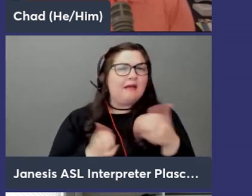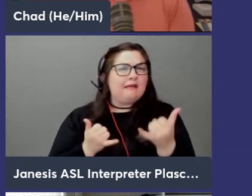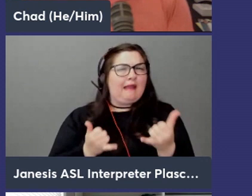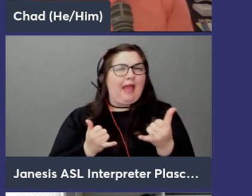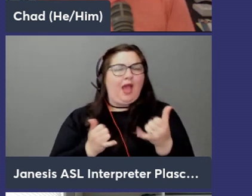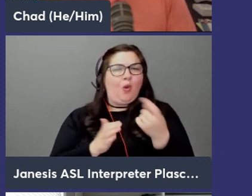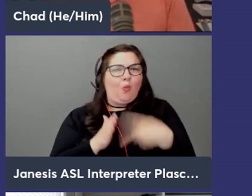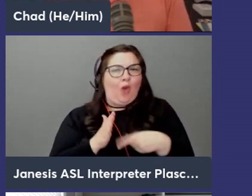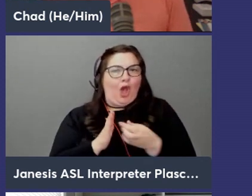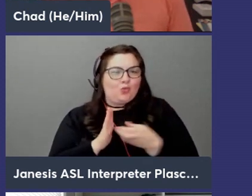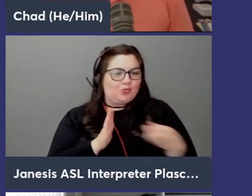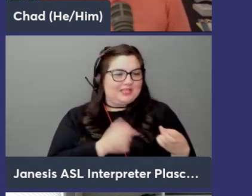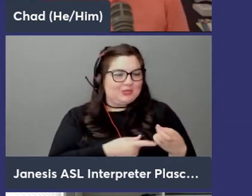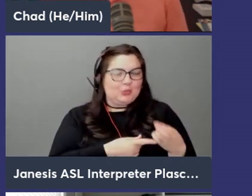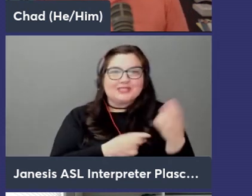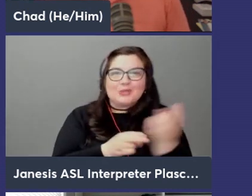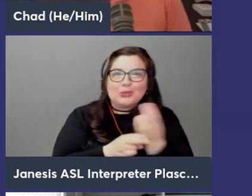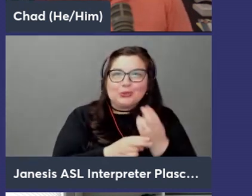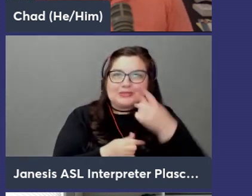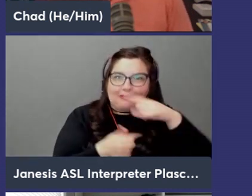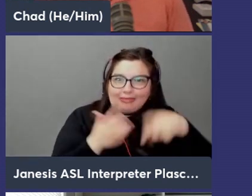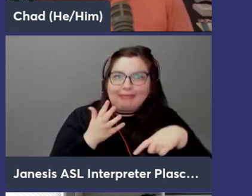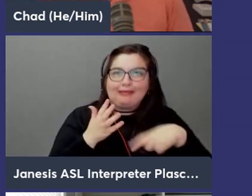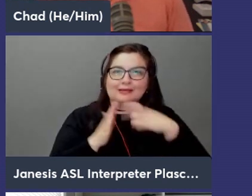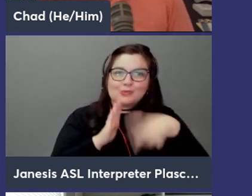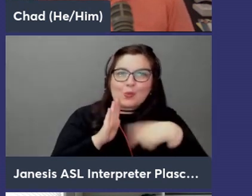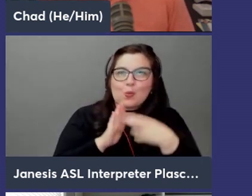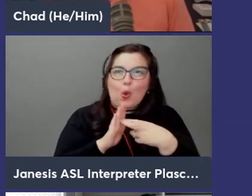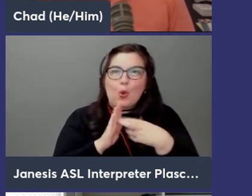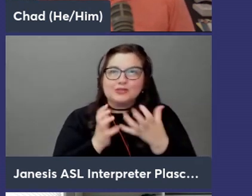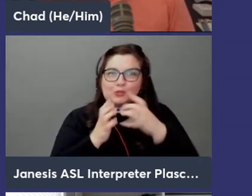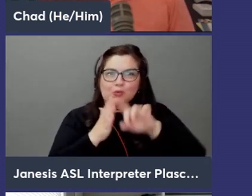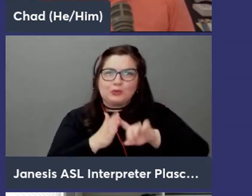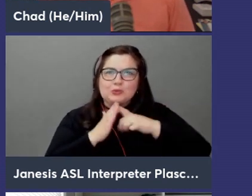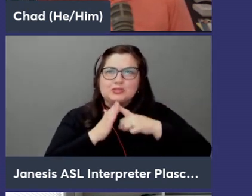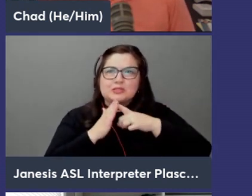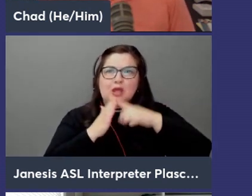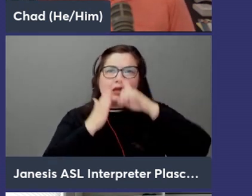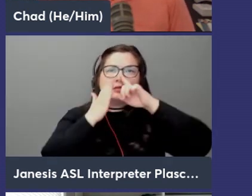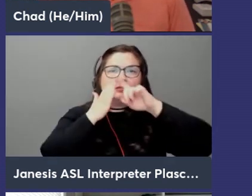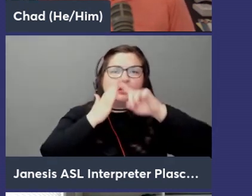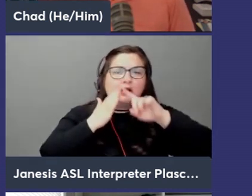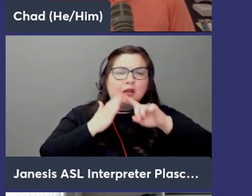Because that's really what you really start to want to dig into and look at those sorts of things.